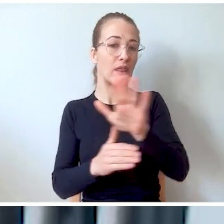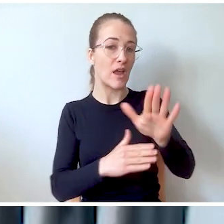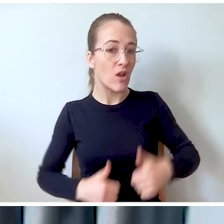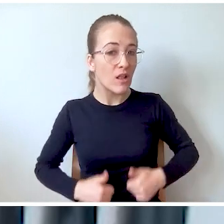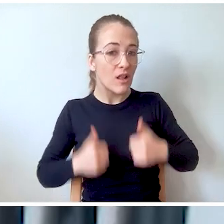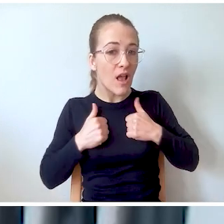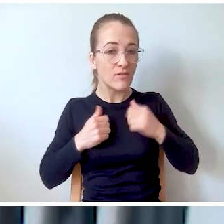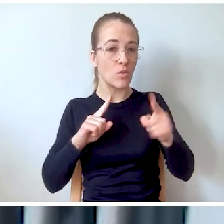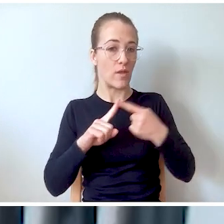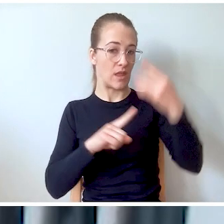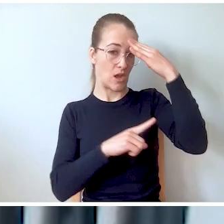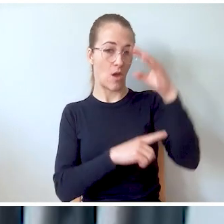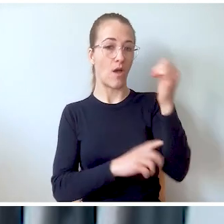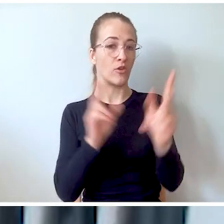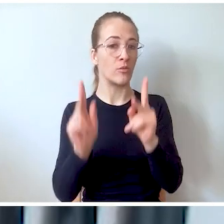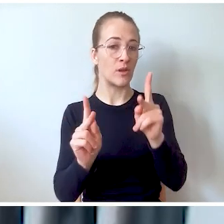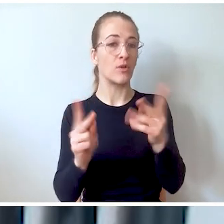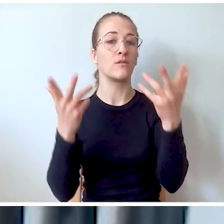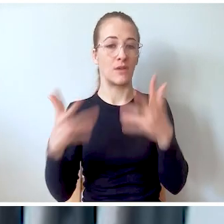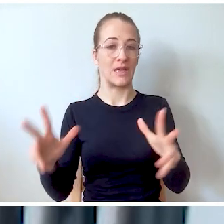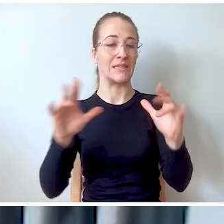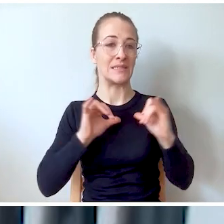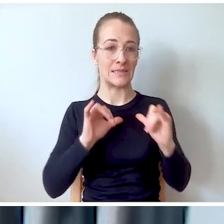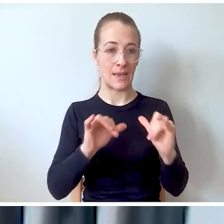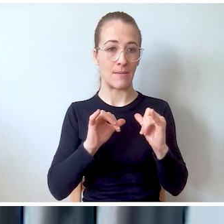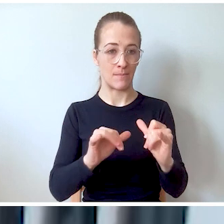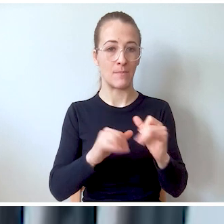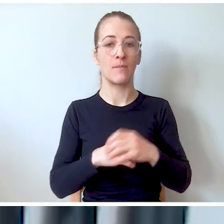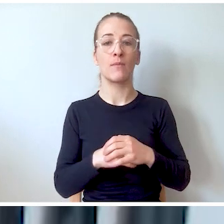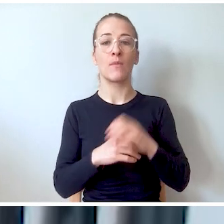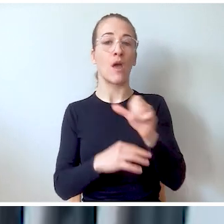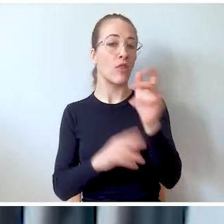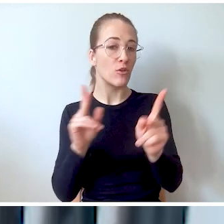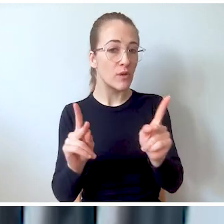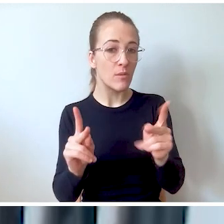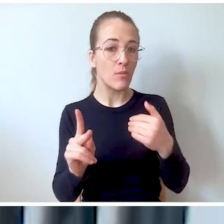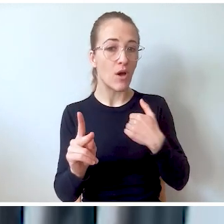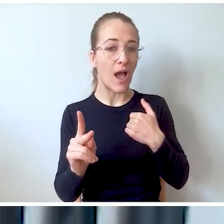when they know that other people have done the same, when they know that other people